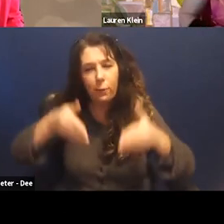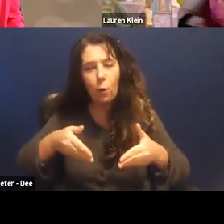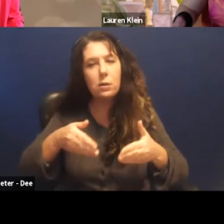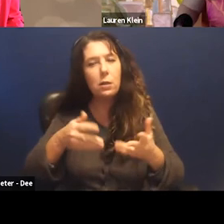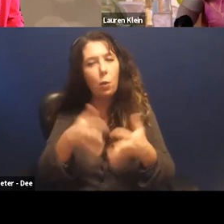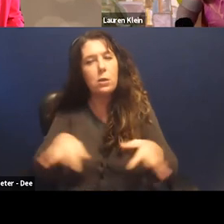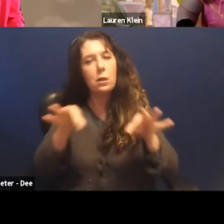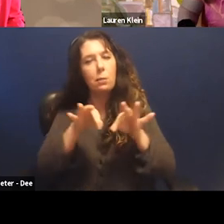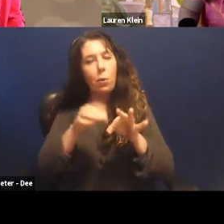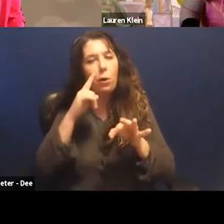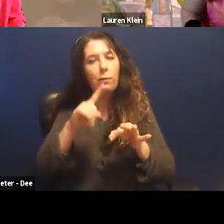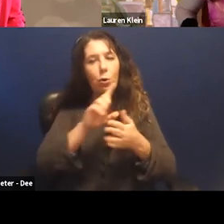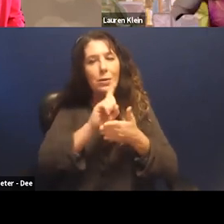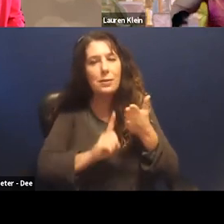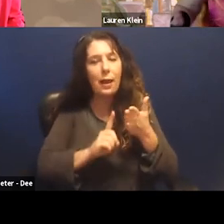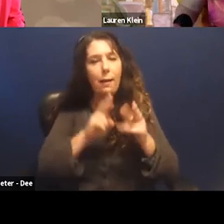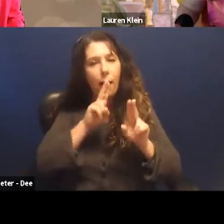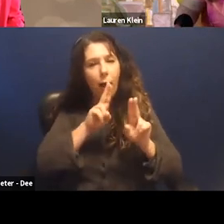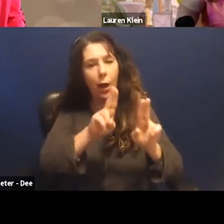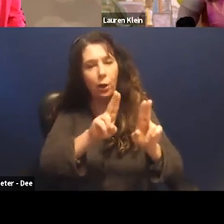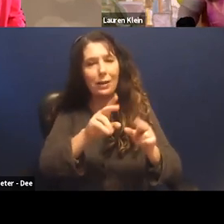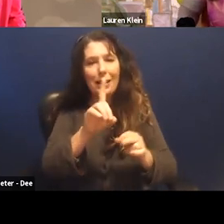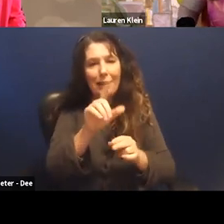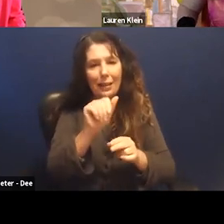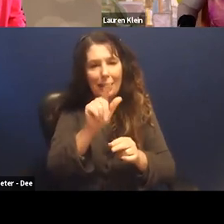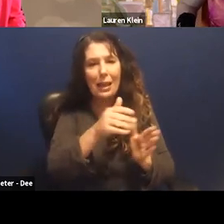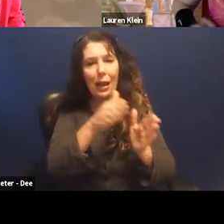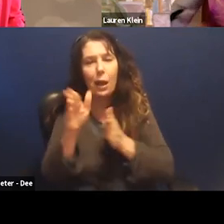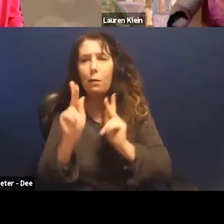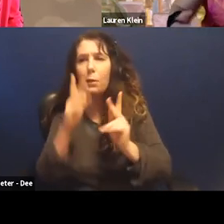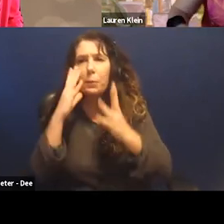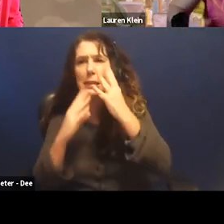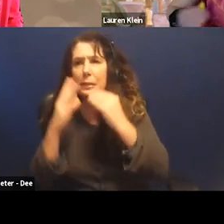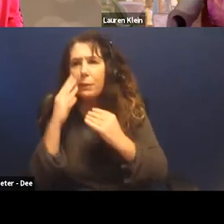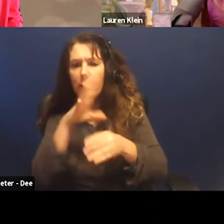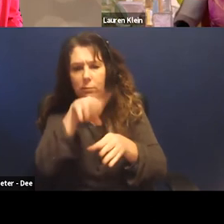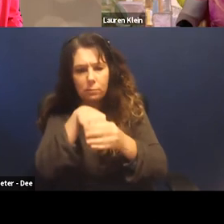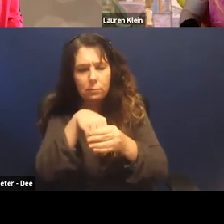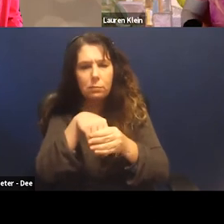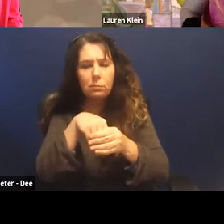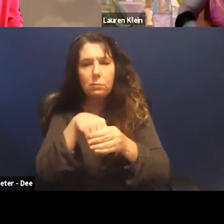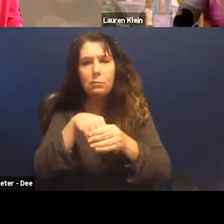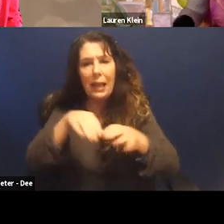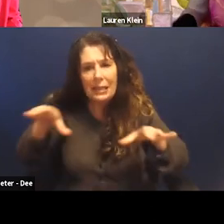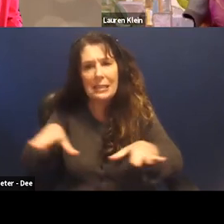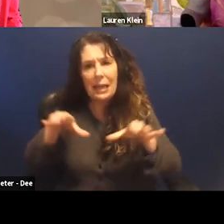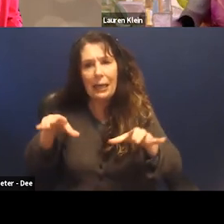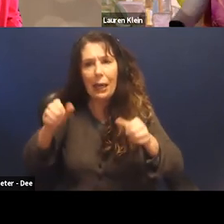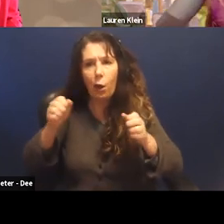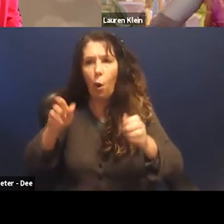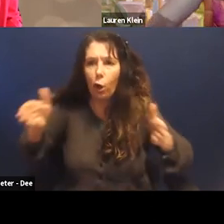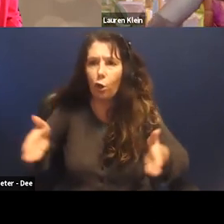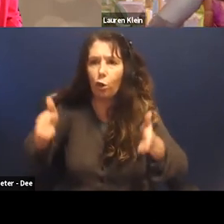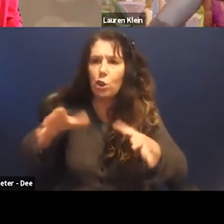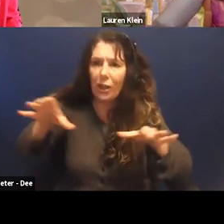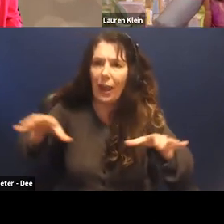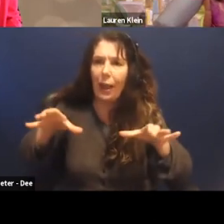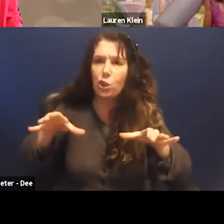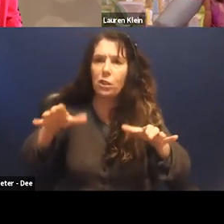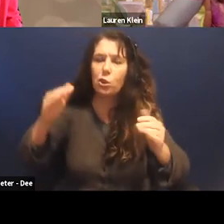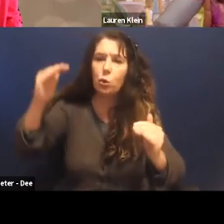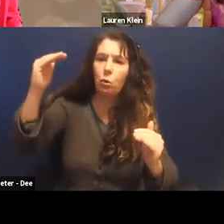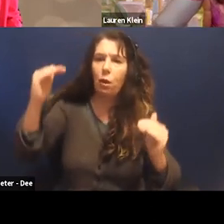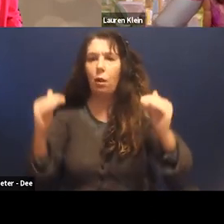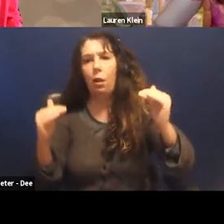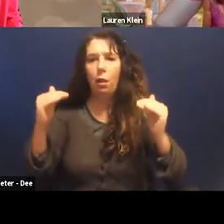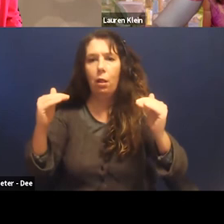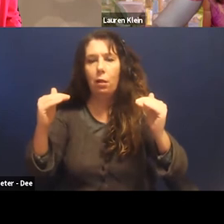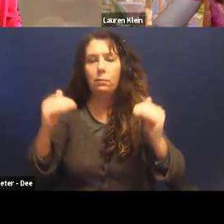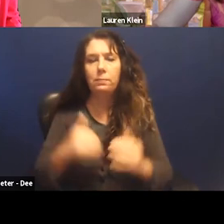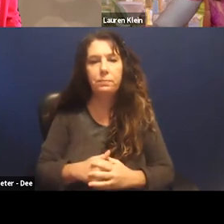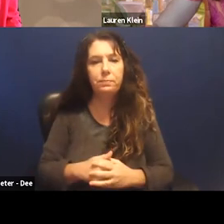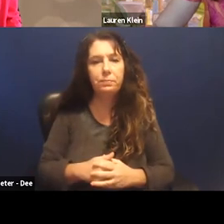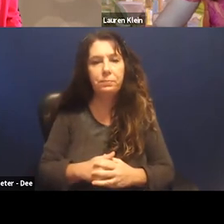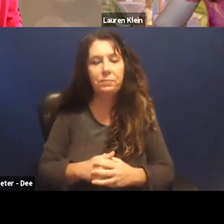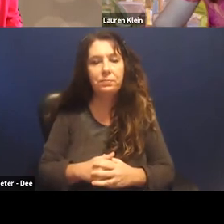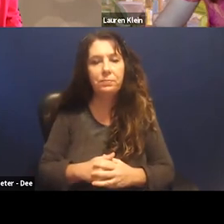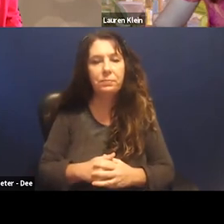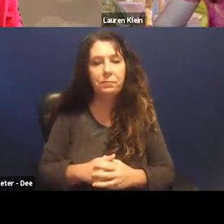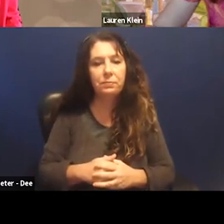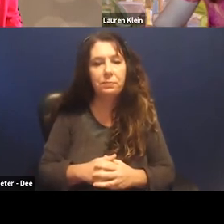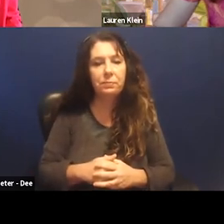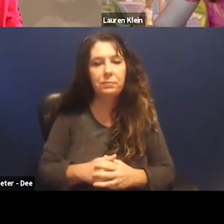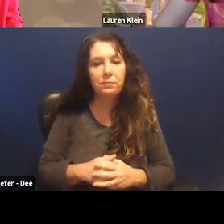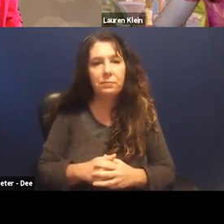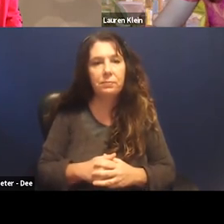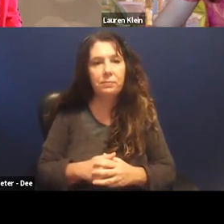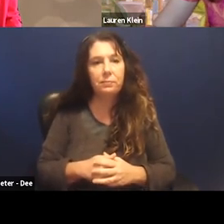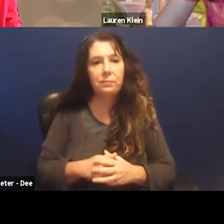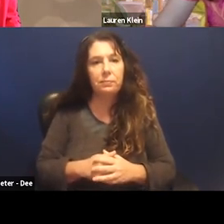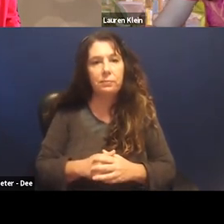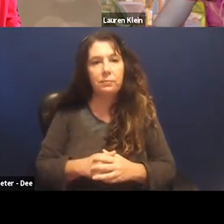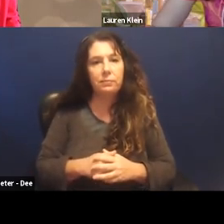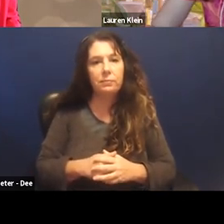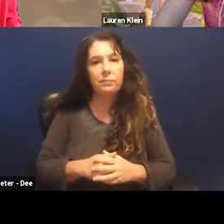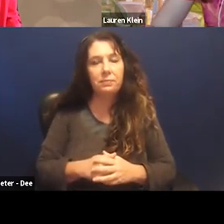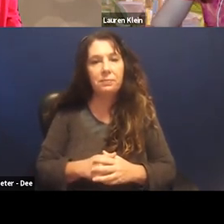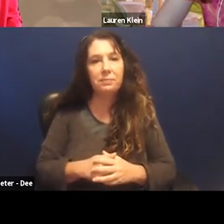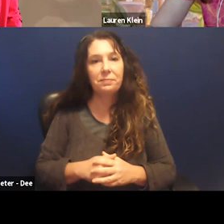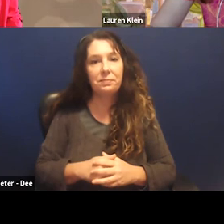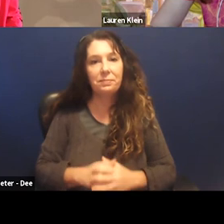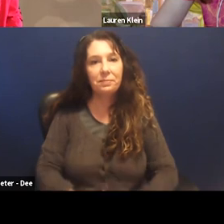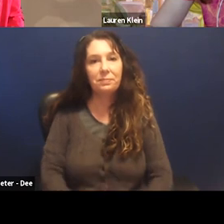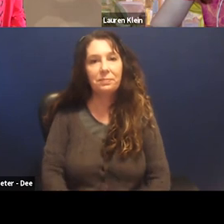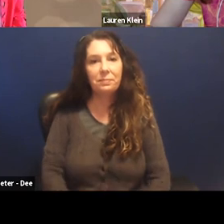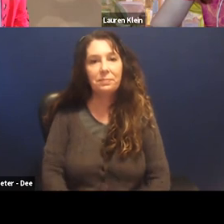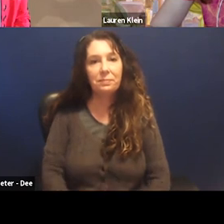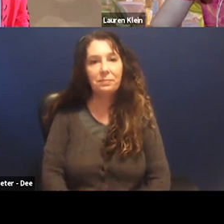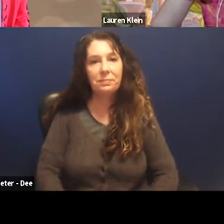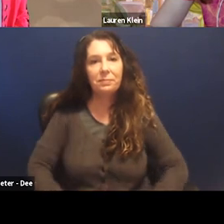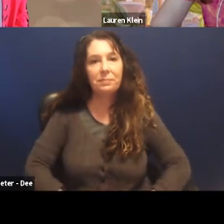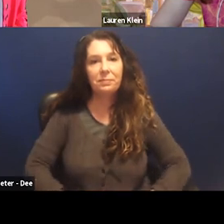so you know honoring the context of the data, listening to experience and taking action or compelling action to challenge these imbalances of power that we find in the world.